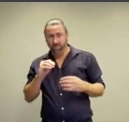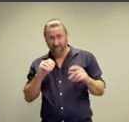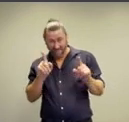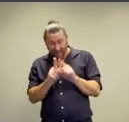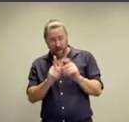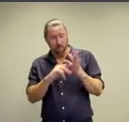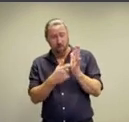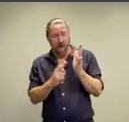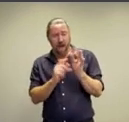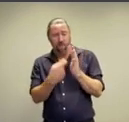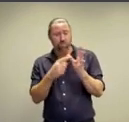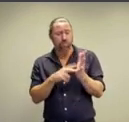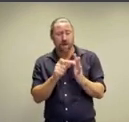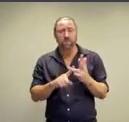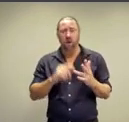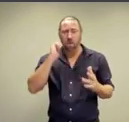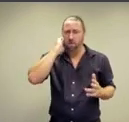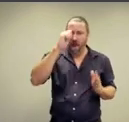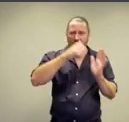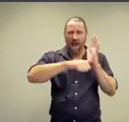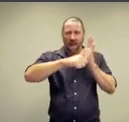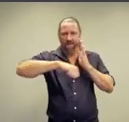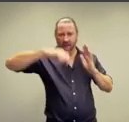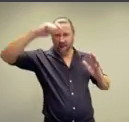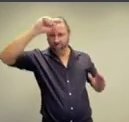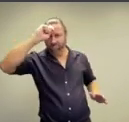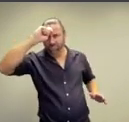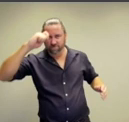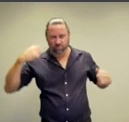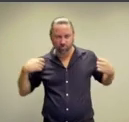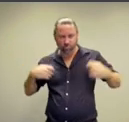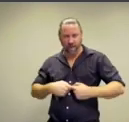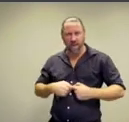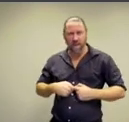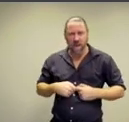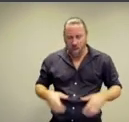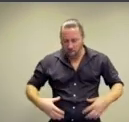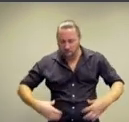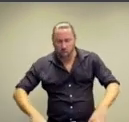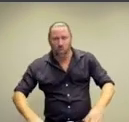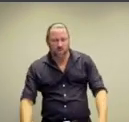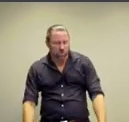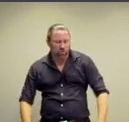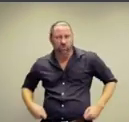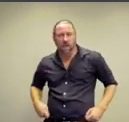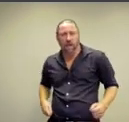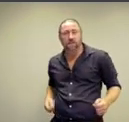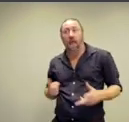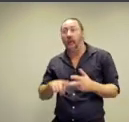quite literally, they would wear the black leather jackets, a black leather cap, black leather boots and jeans, and if